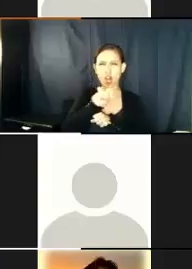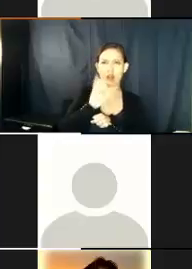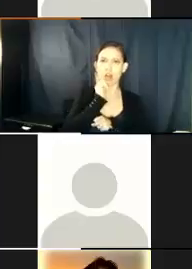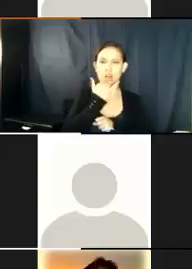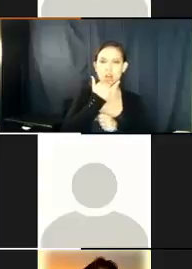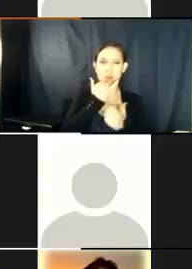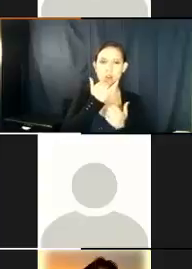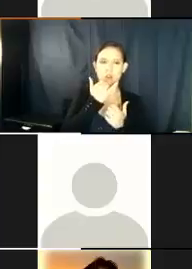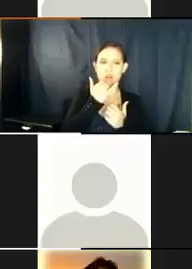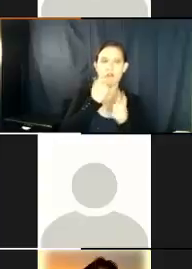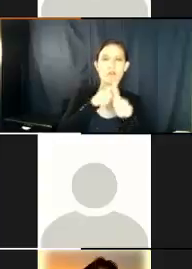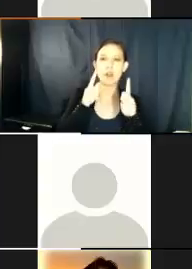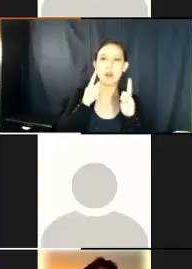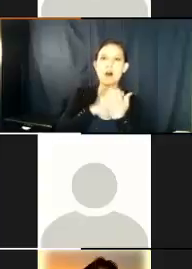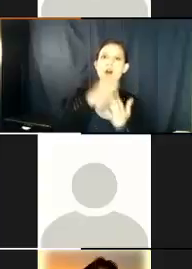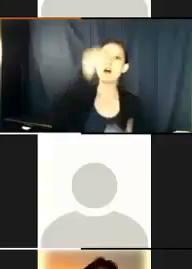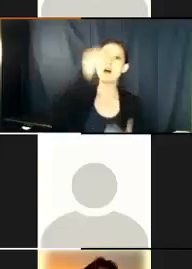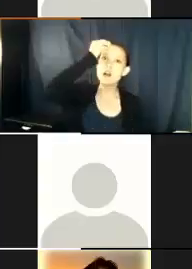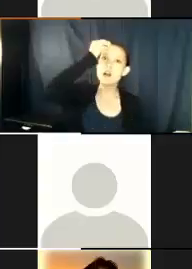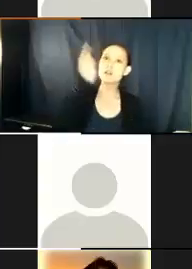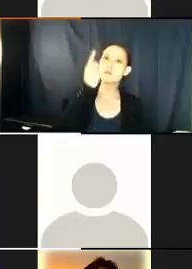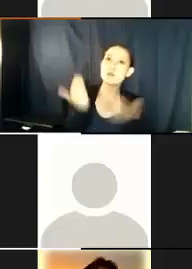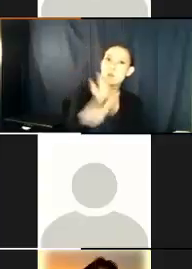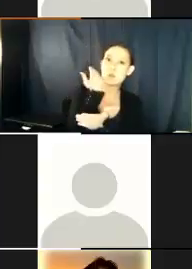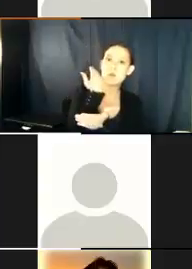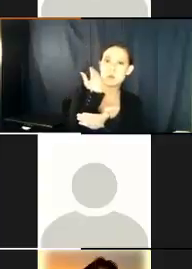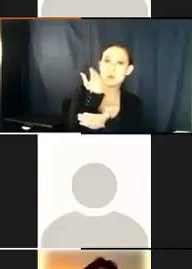We have to give students the opportunity, and a lot of you are doing this because of